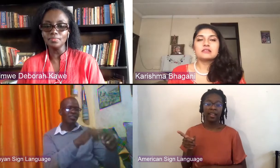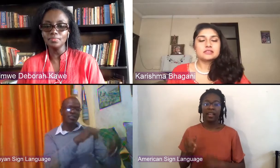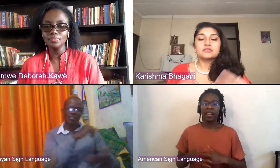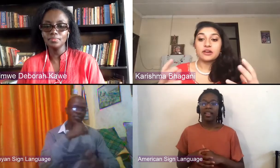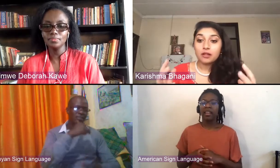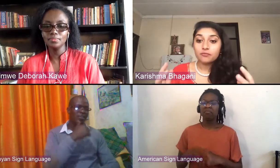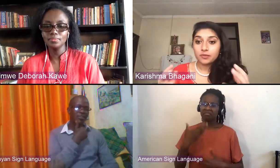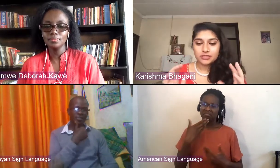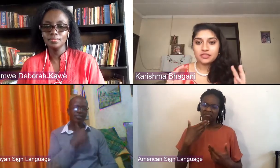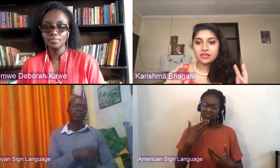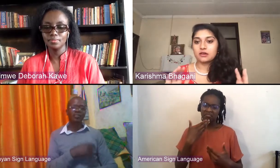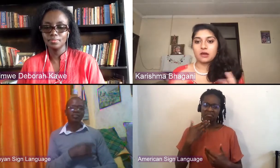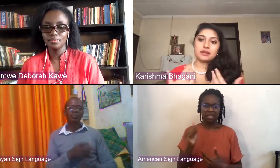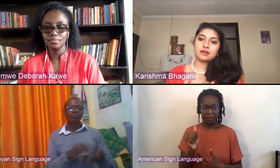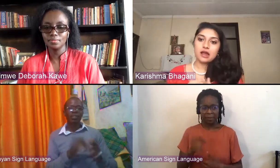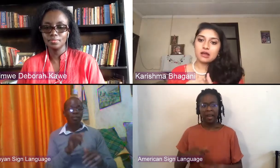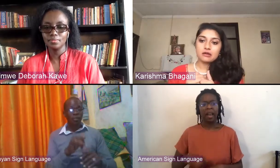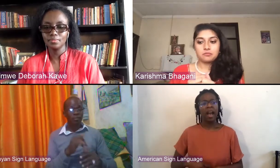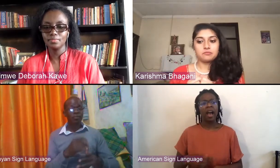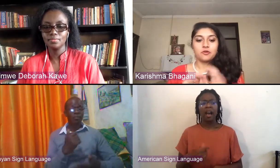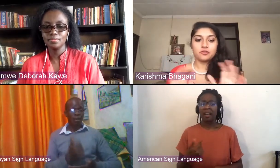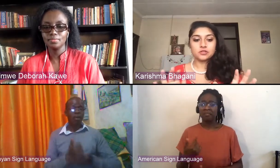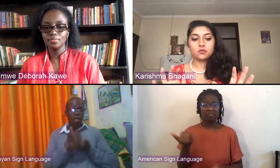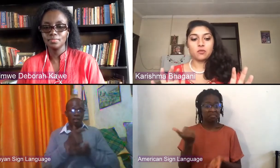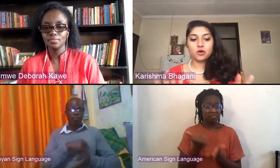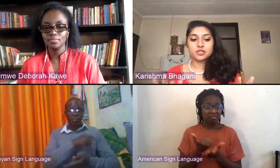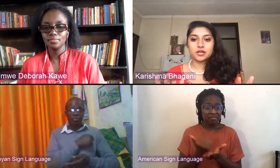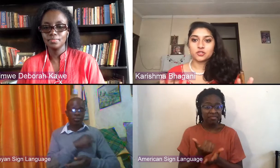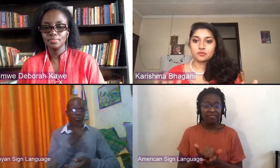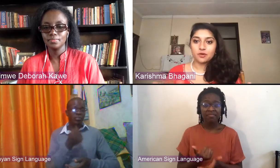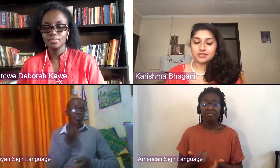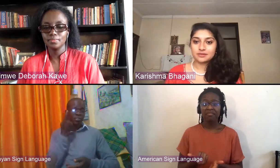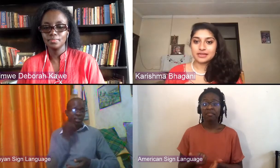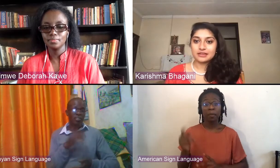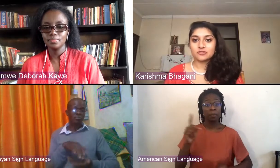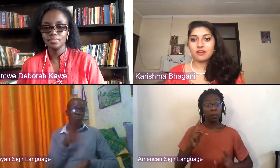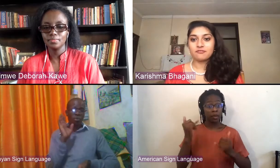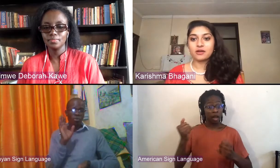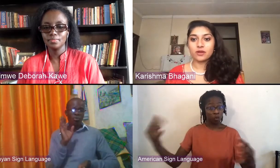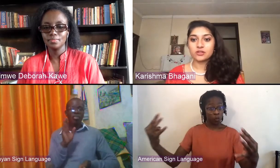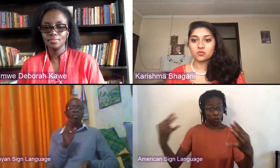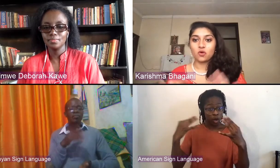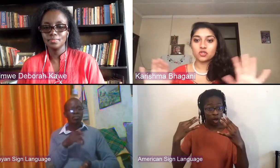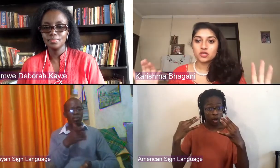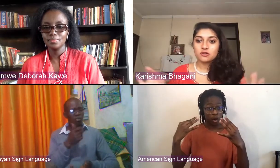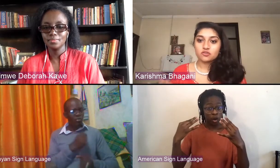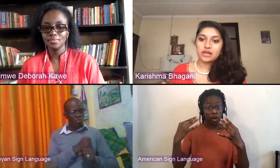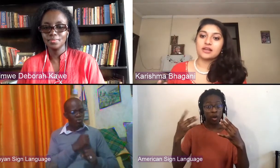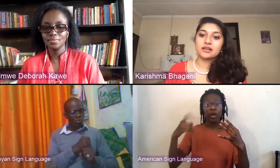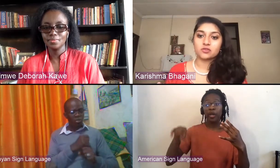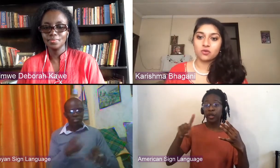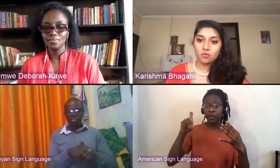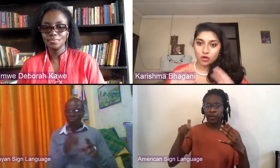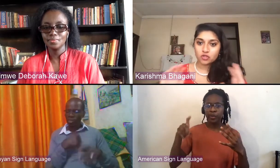This is very helpful because I think, I mean folks who are watching us should possibly try and find ways to watch trailers or watch